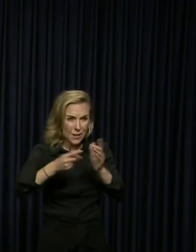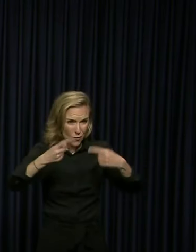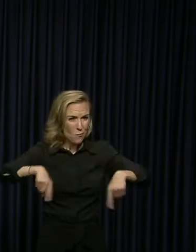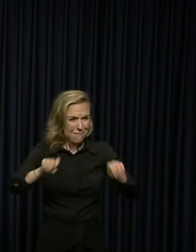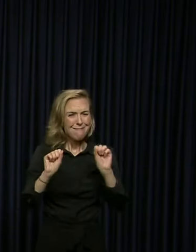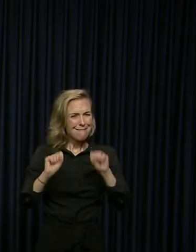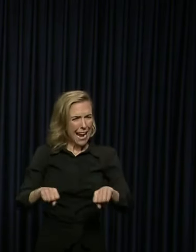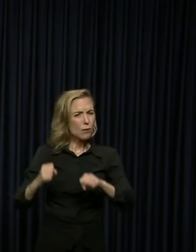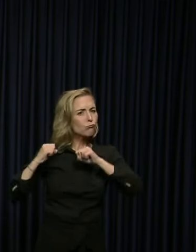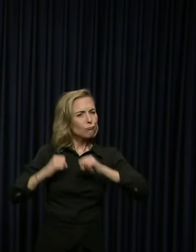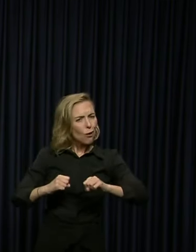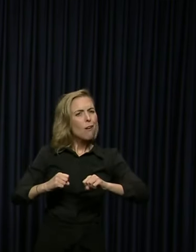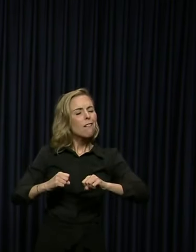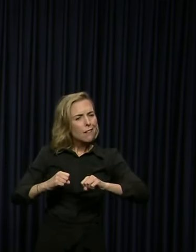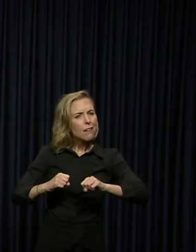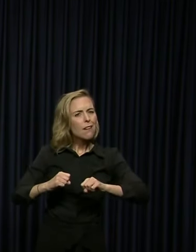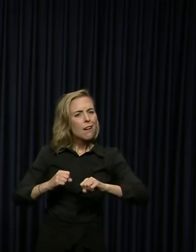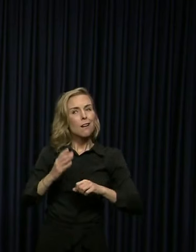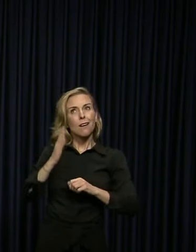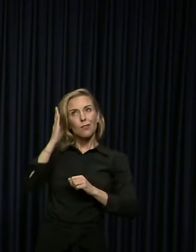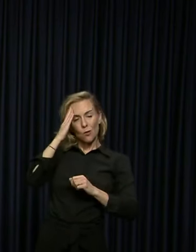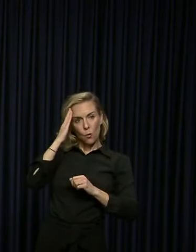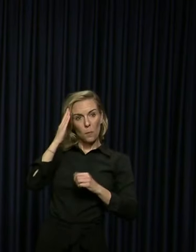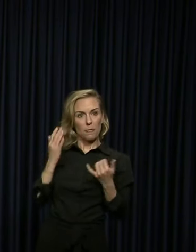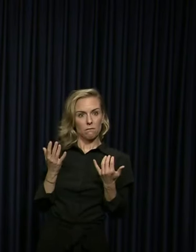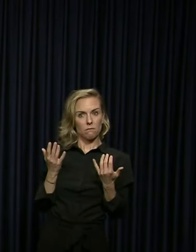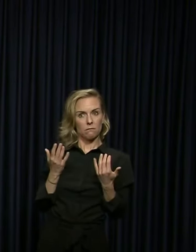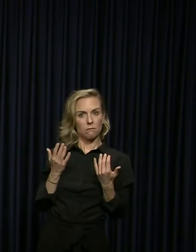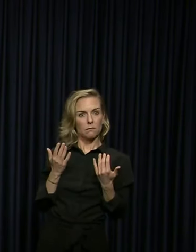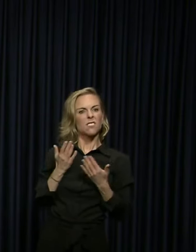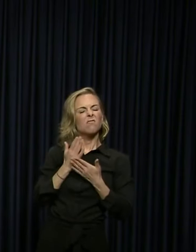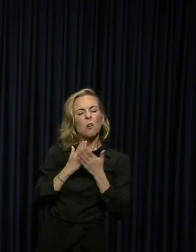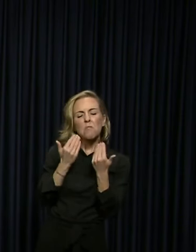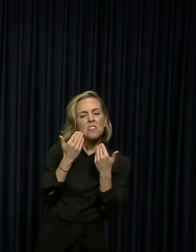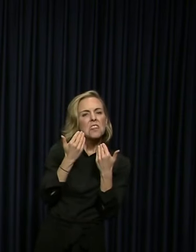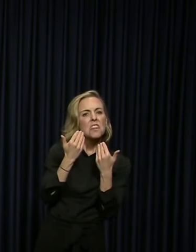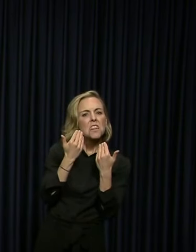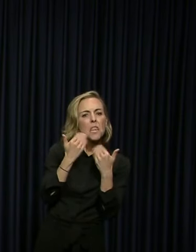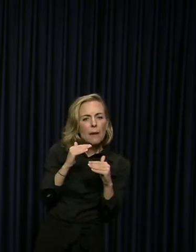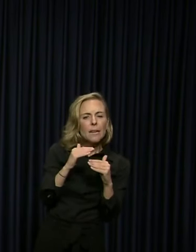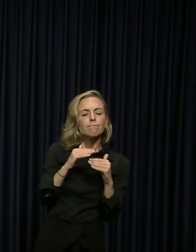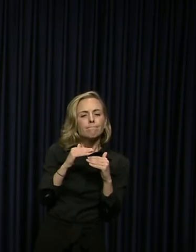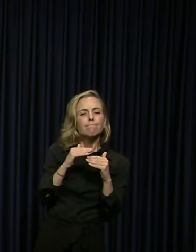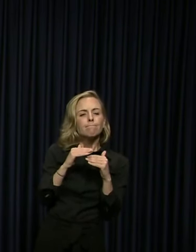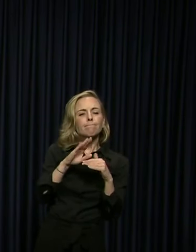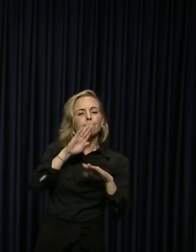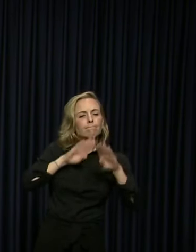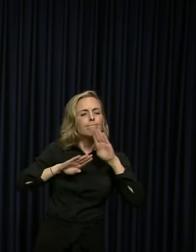WHEN THAT HAPPENS, CORONAVIRUS SPREADS AND PEOPLE ARE MORE LIKELY TO DIE.